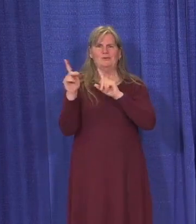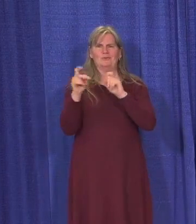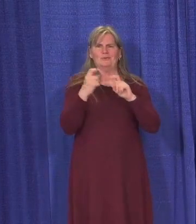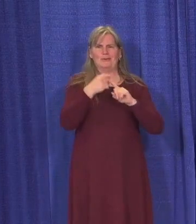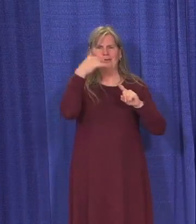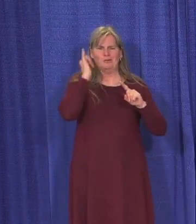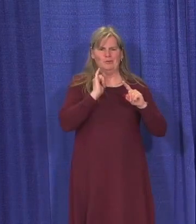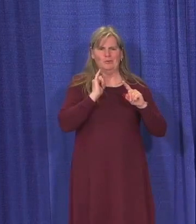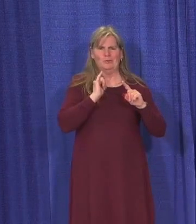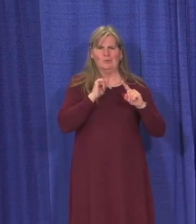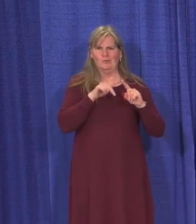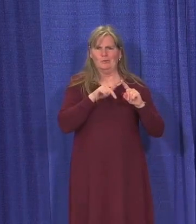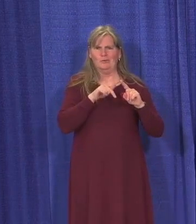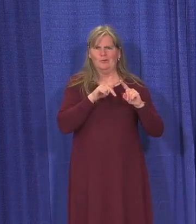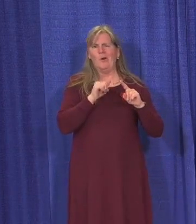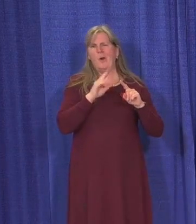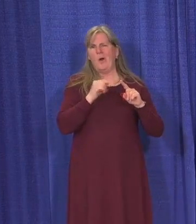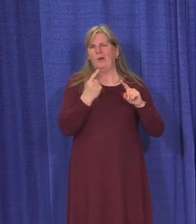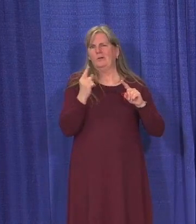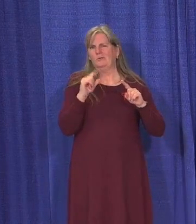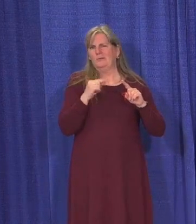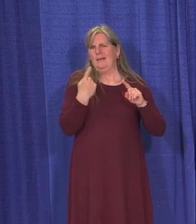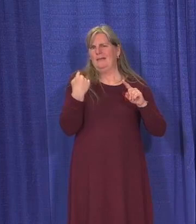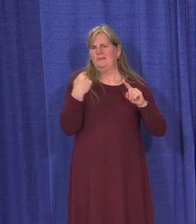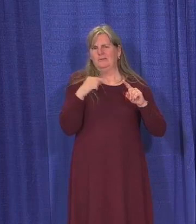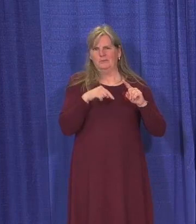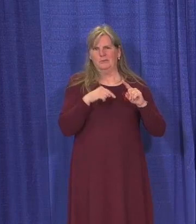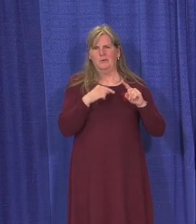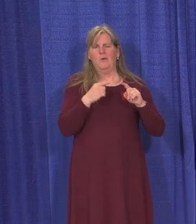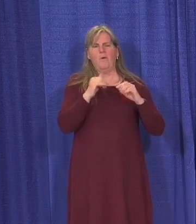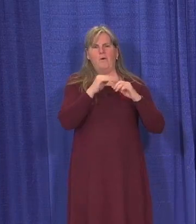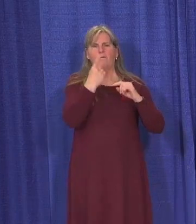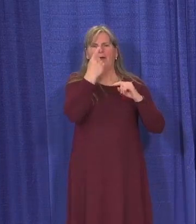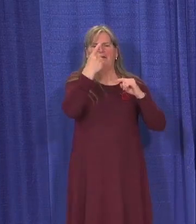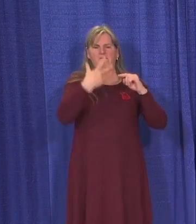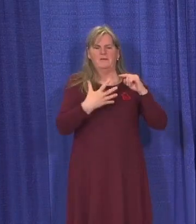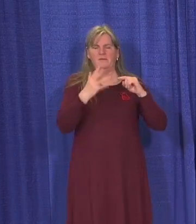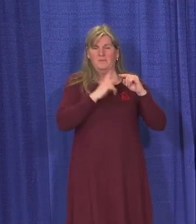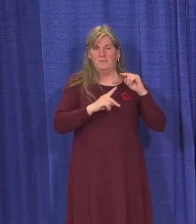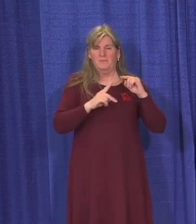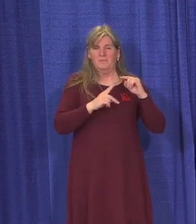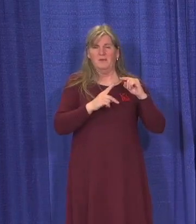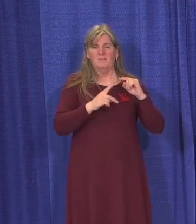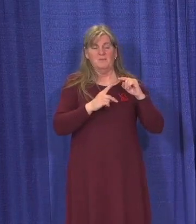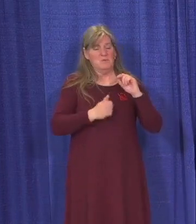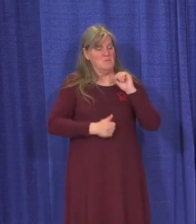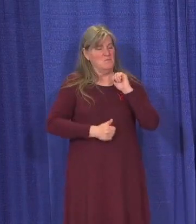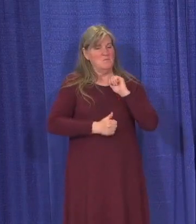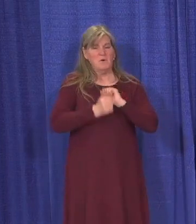We know that the pandemic has brought more challenges to Yukon